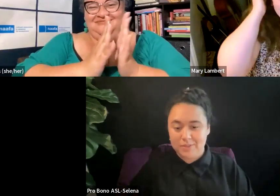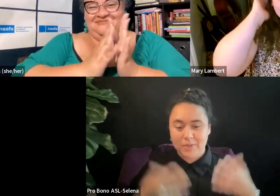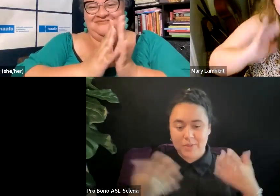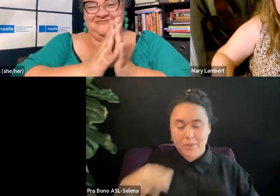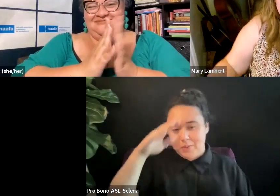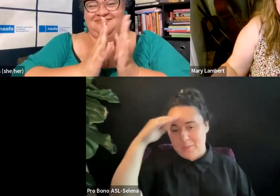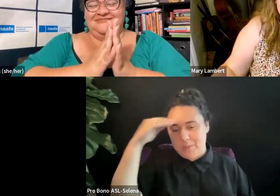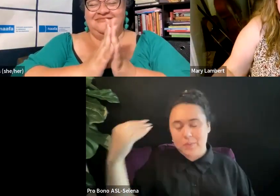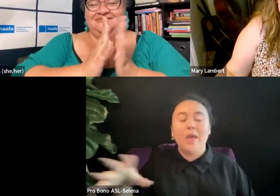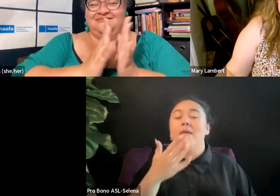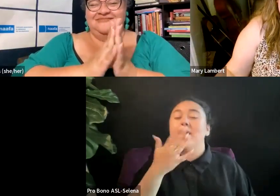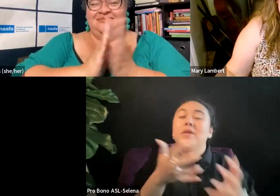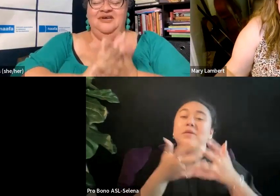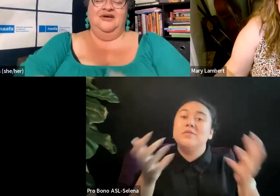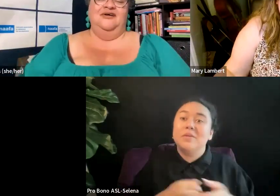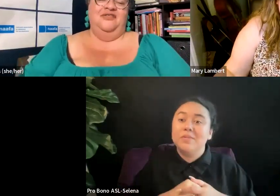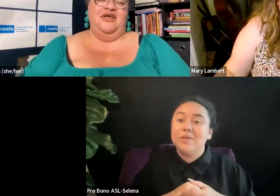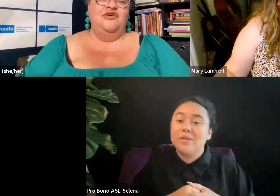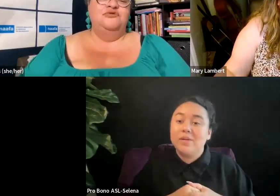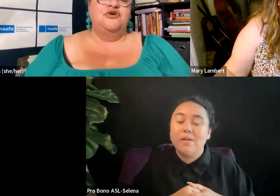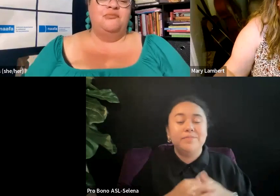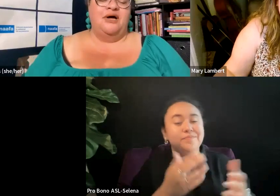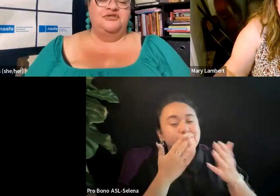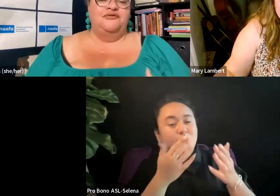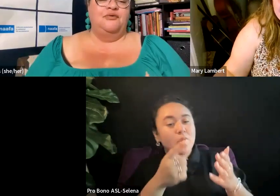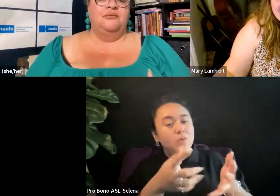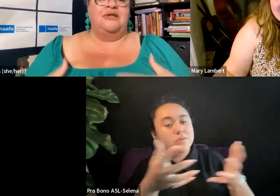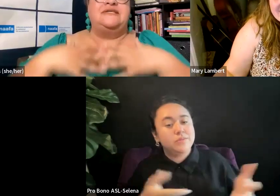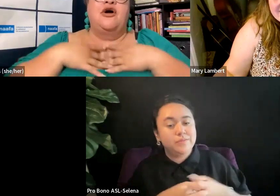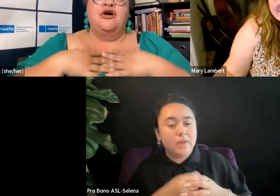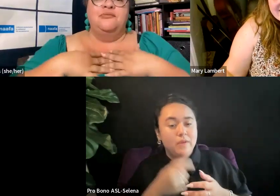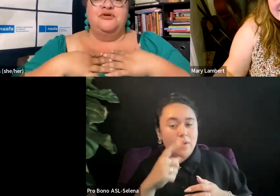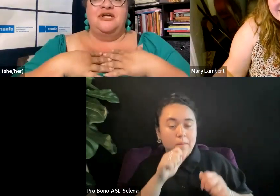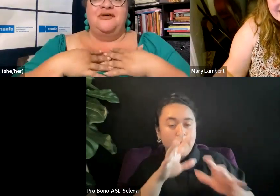Thank you so much. Thank you so much for blessing our community